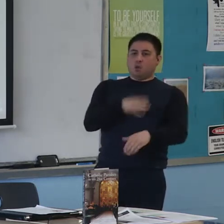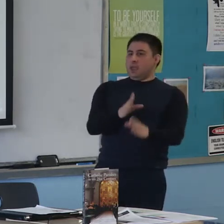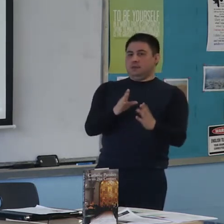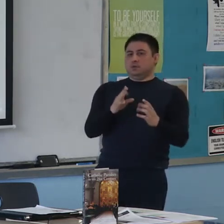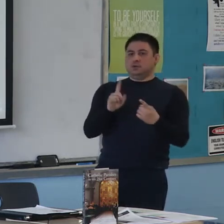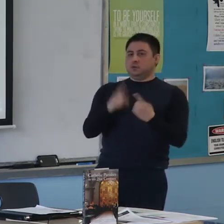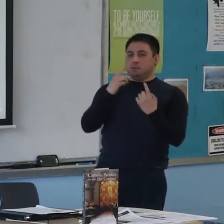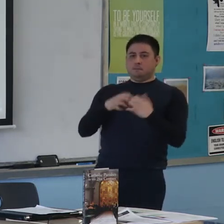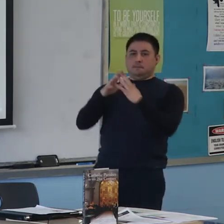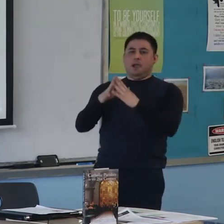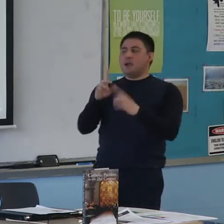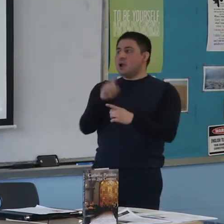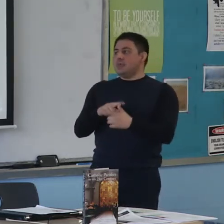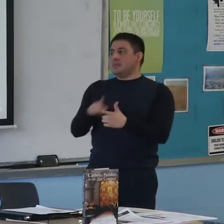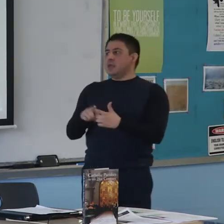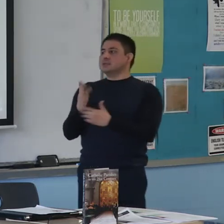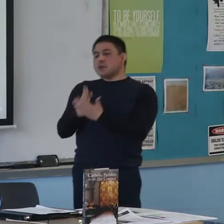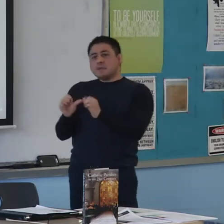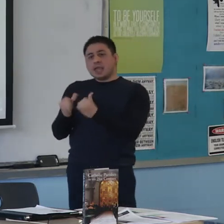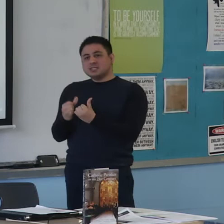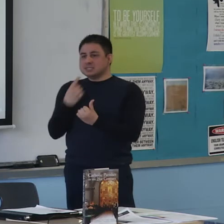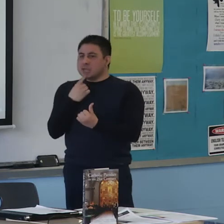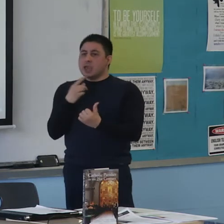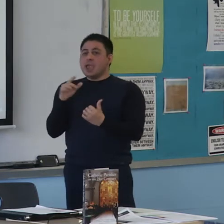But also we find that some of the agencies are saying and this is the best